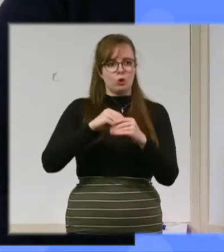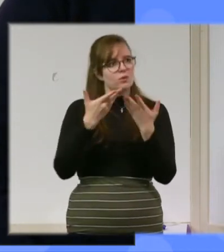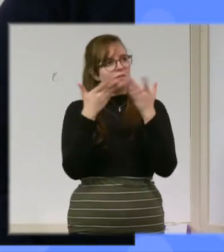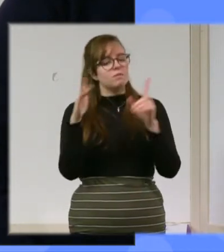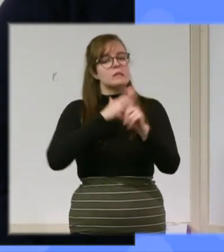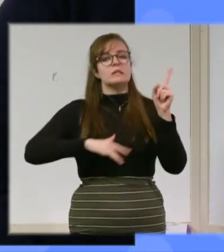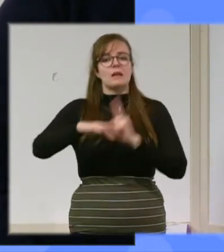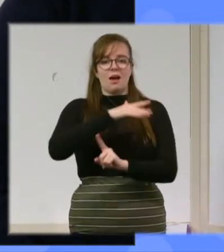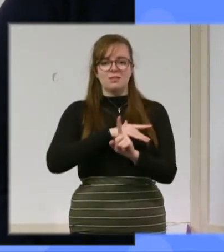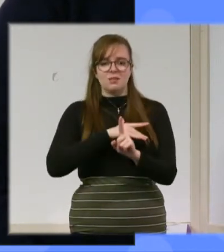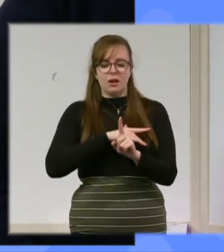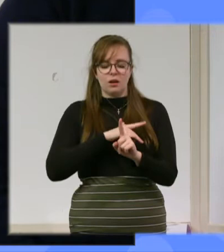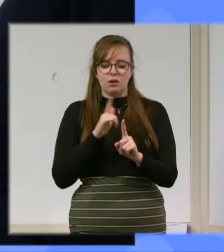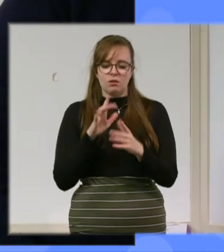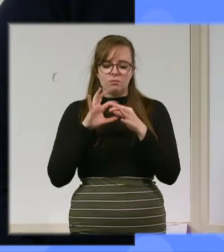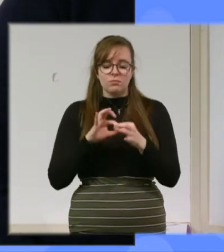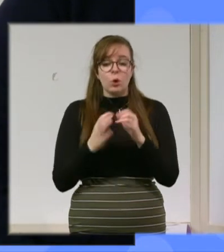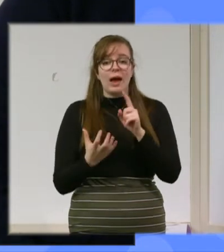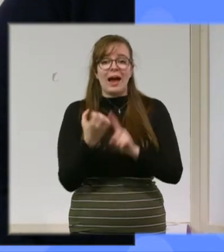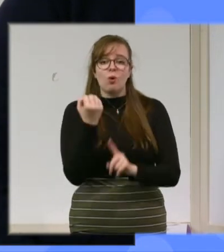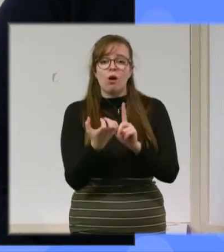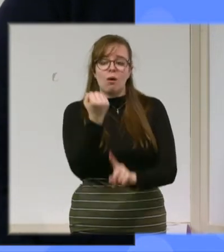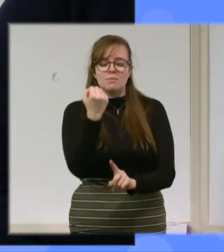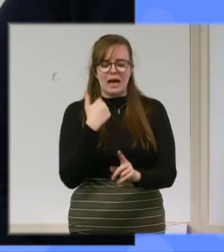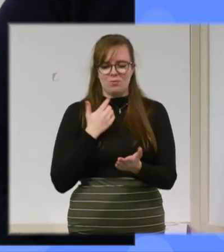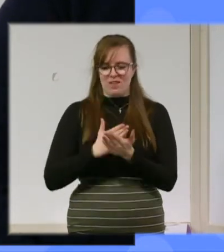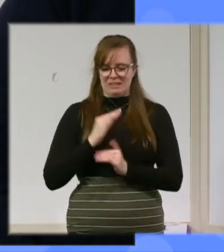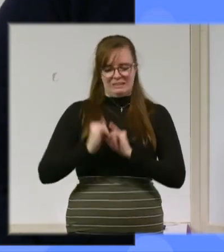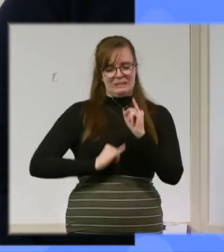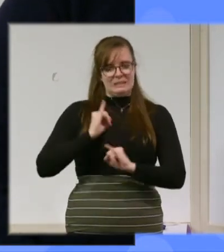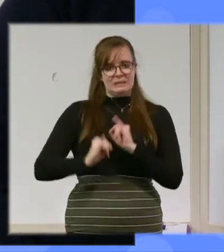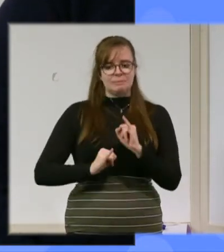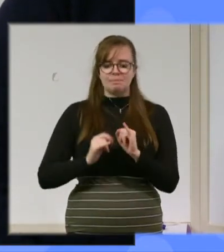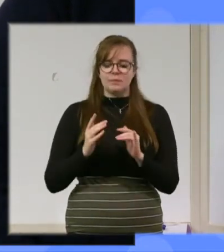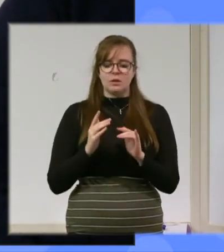think in terms of outcomes I was critical it didn't give us enough powers